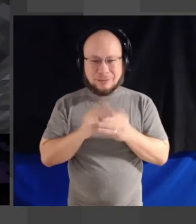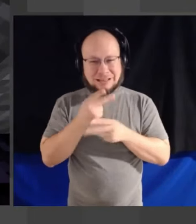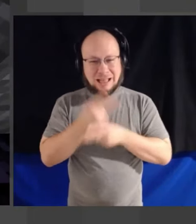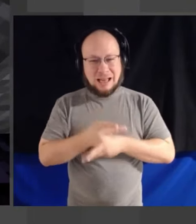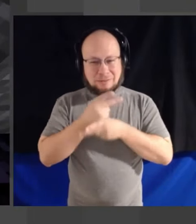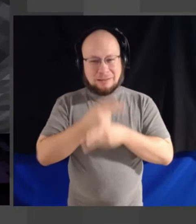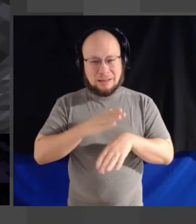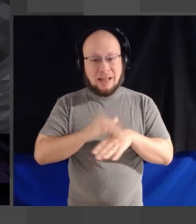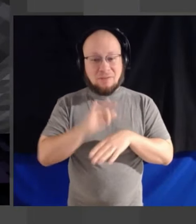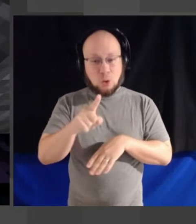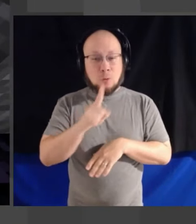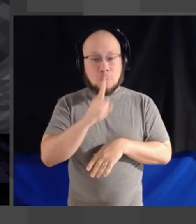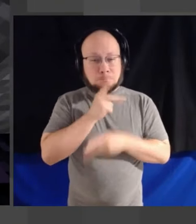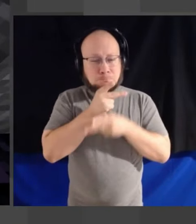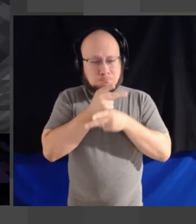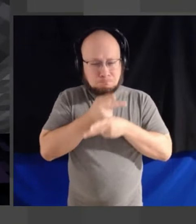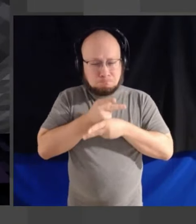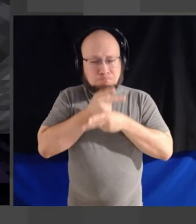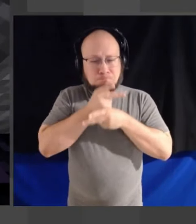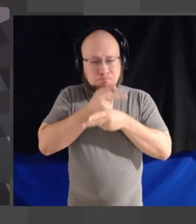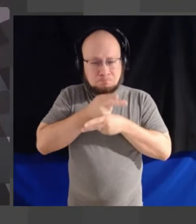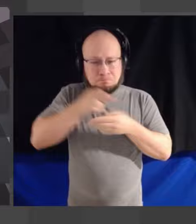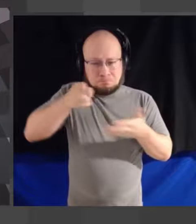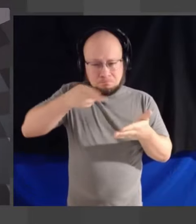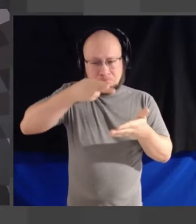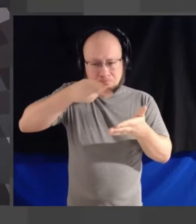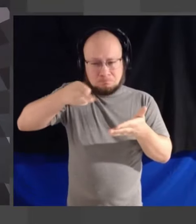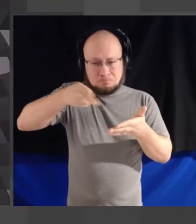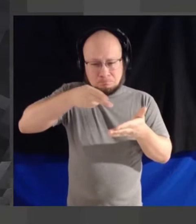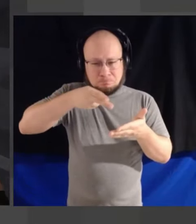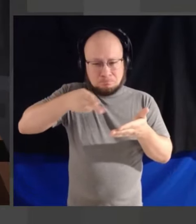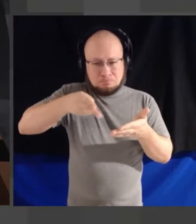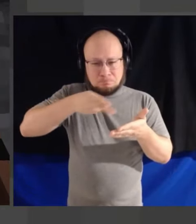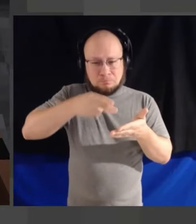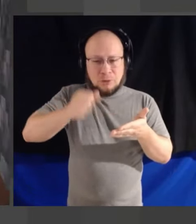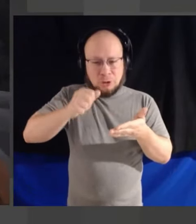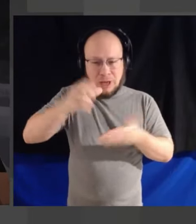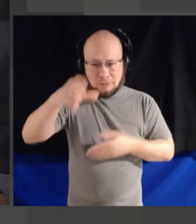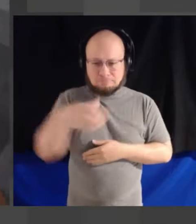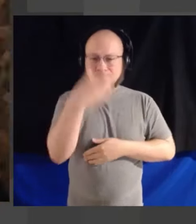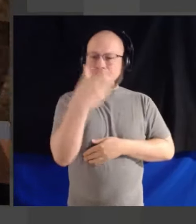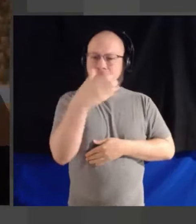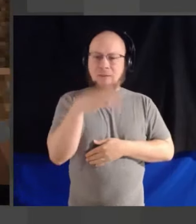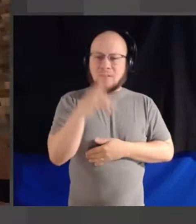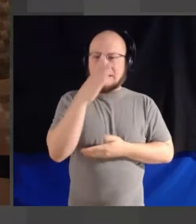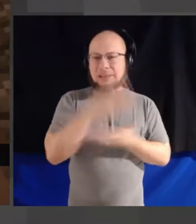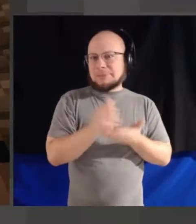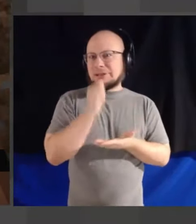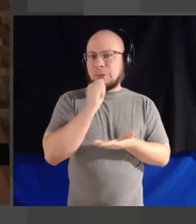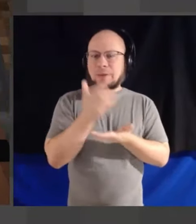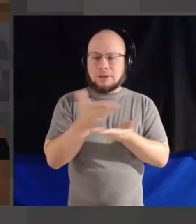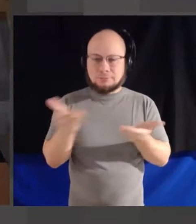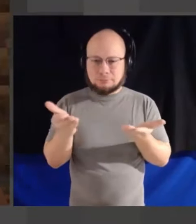IS GONE -- THAT ARTIFACT AND THE SECRETS IT HELD ARE GONE FOREVER